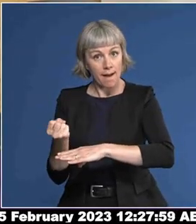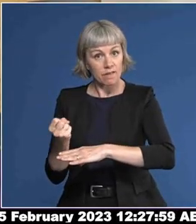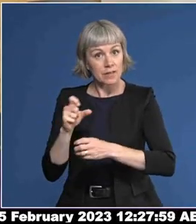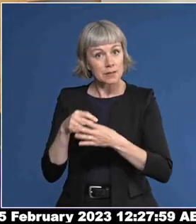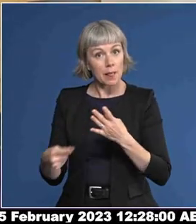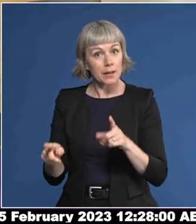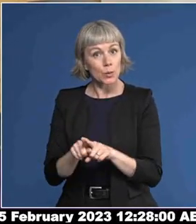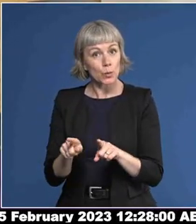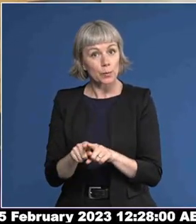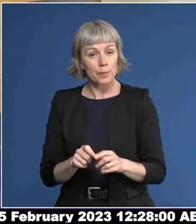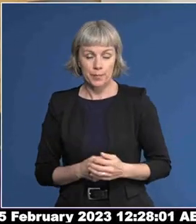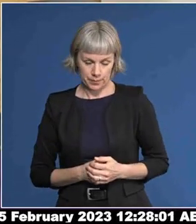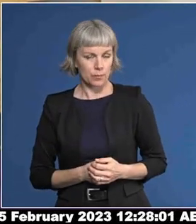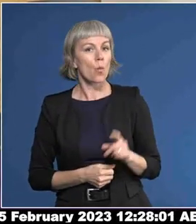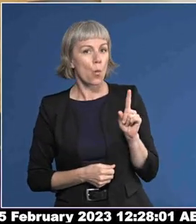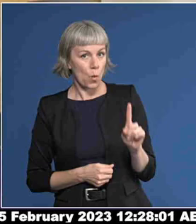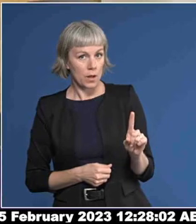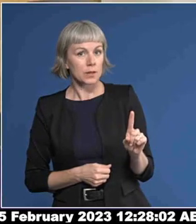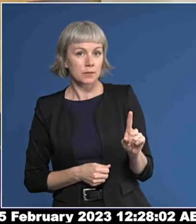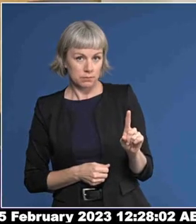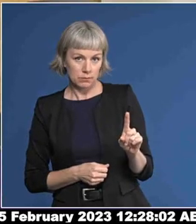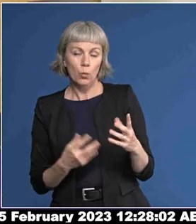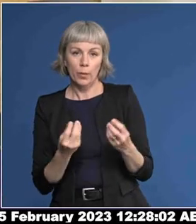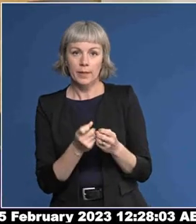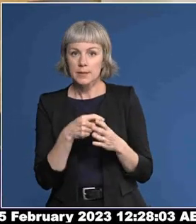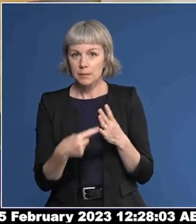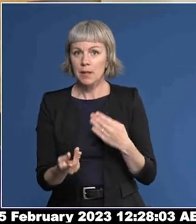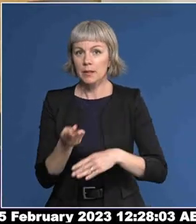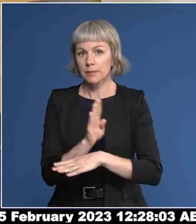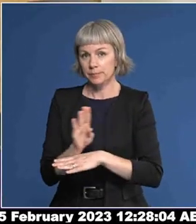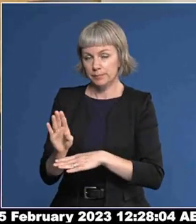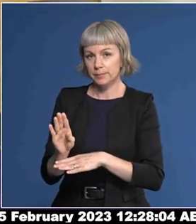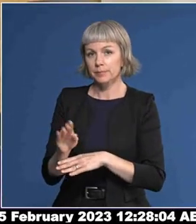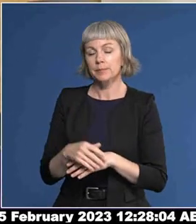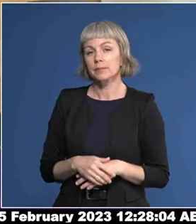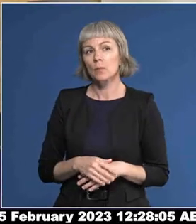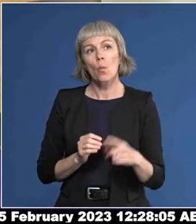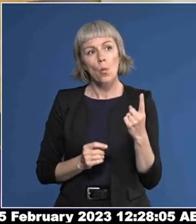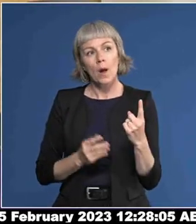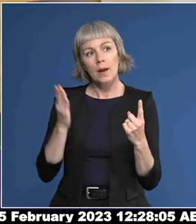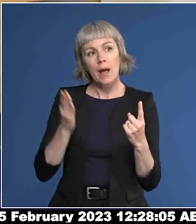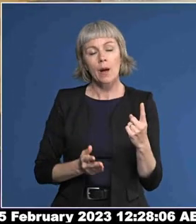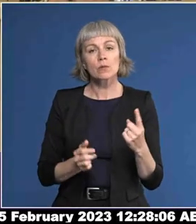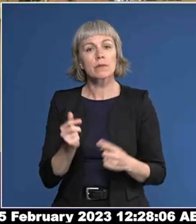We have one director with lived experience on our board. One out of - Nine - or eight at the moment.